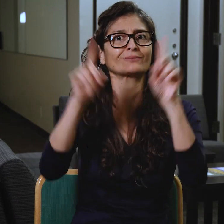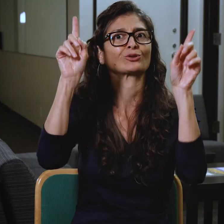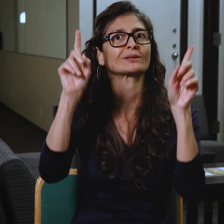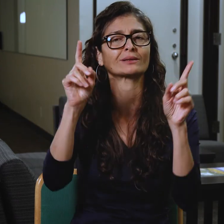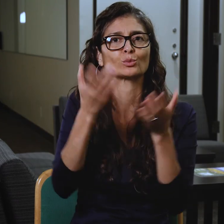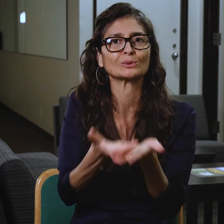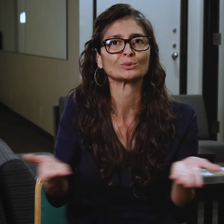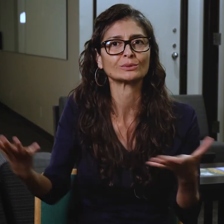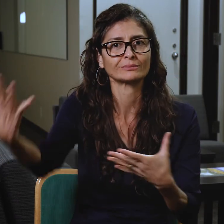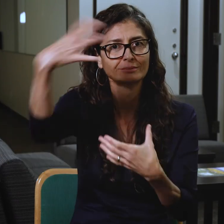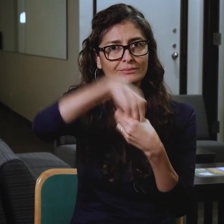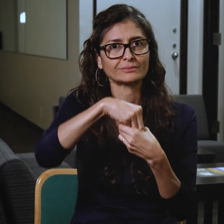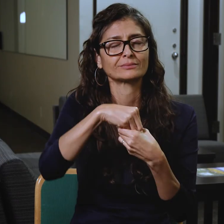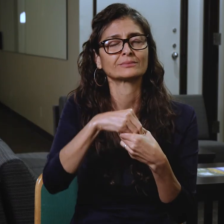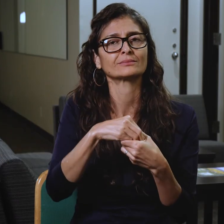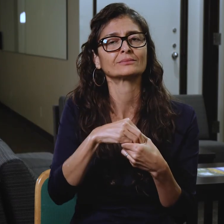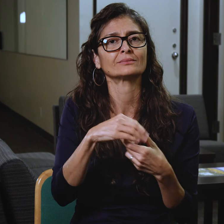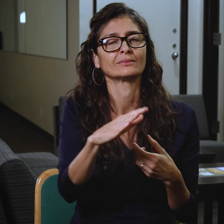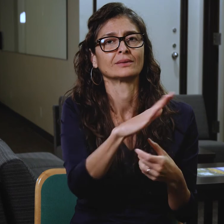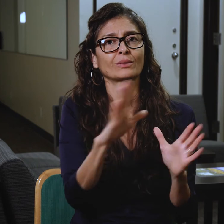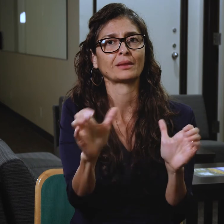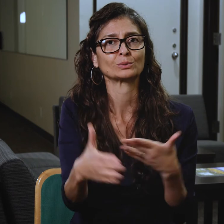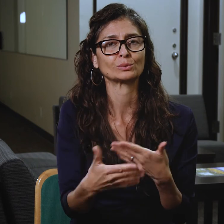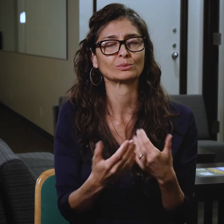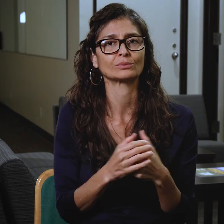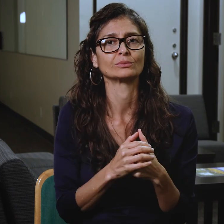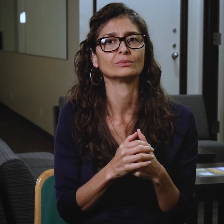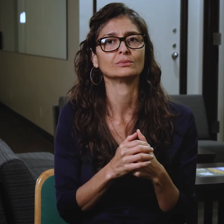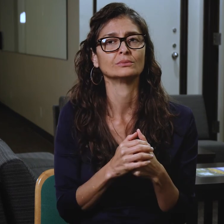Go, learn, and bring back with you the different resources.